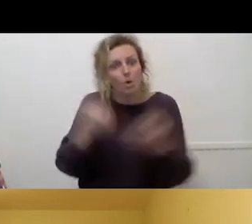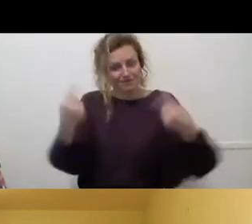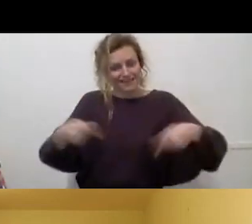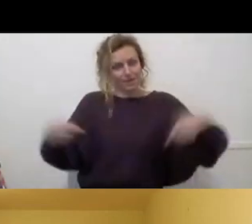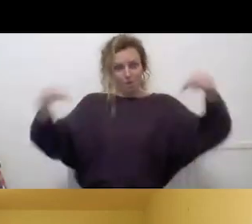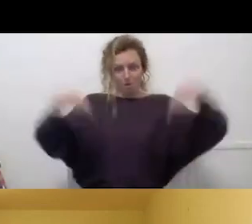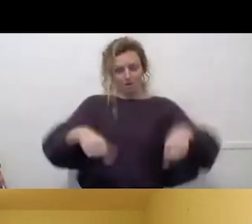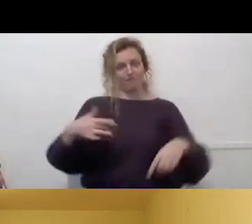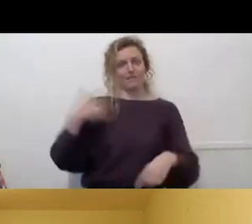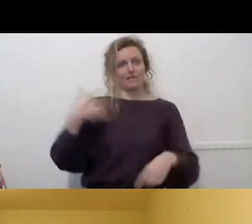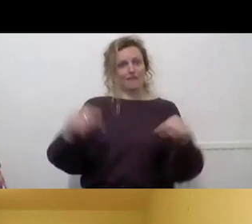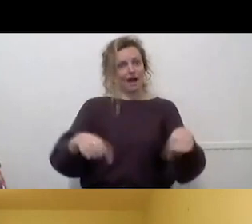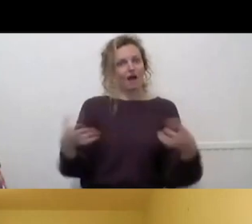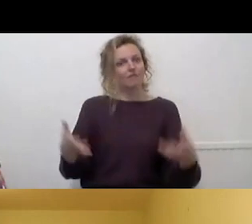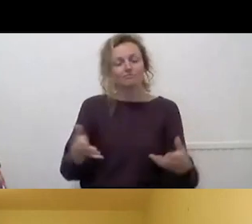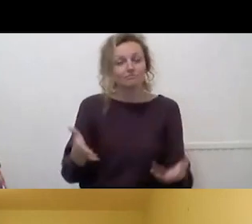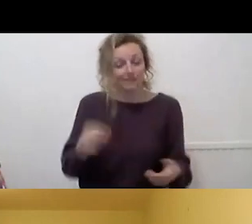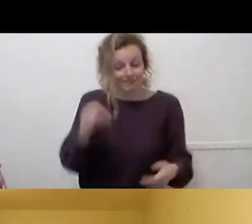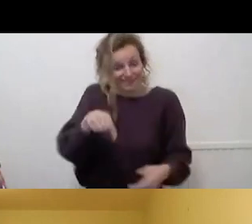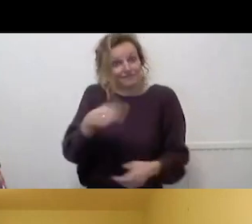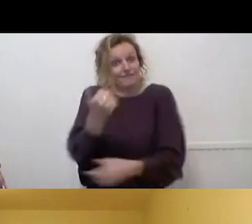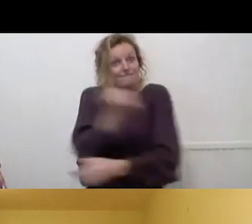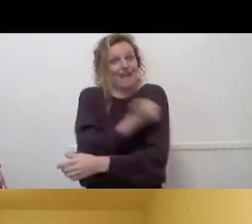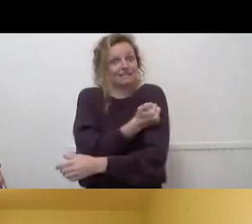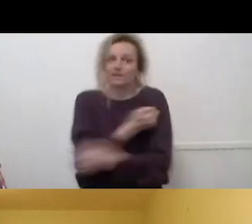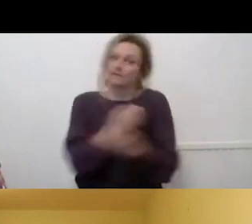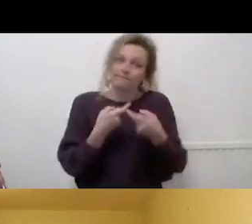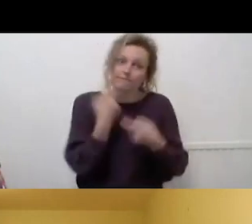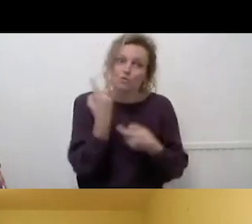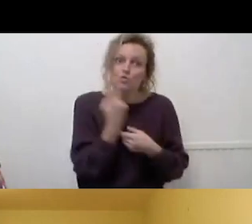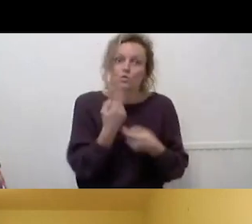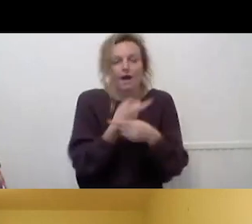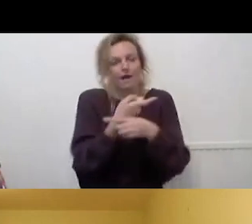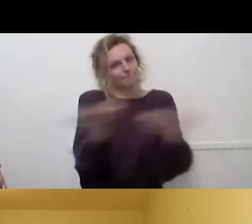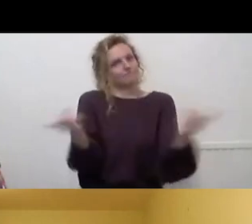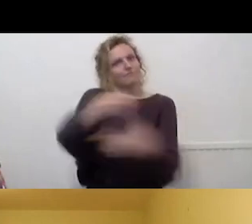Sometimes newspapers write headlines, which are designed to grab our attention and sell news,